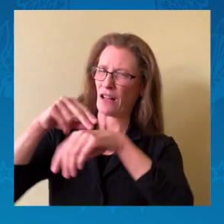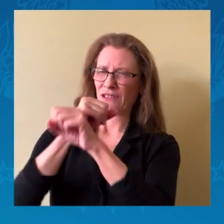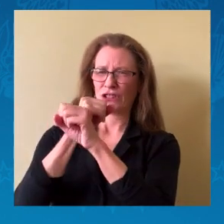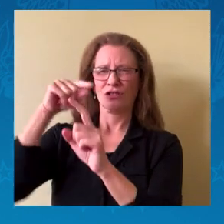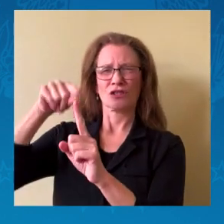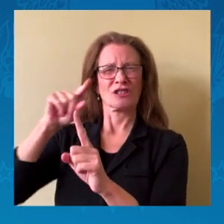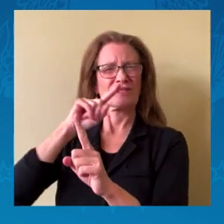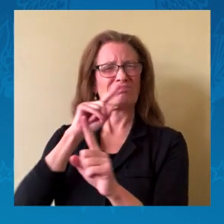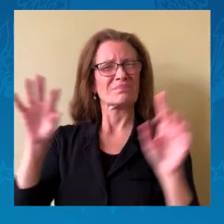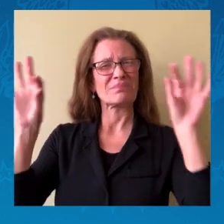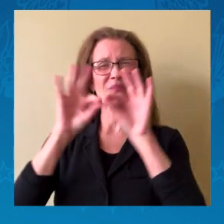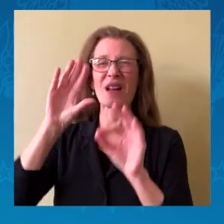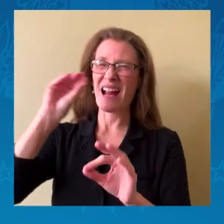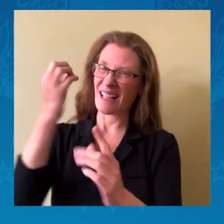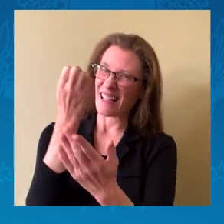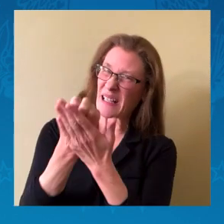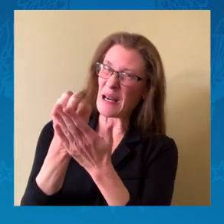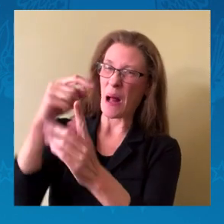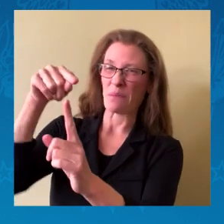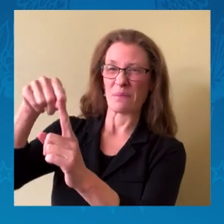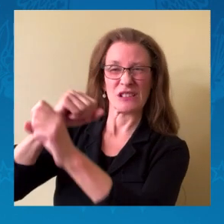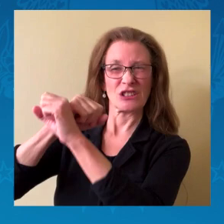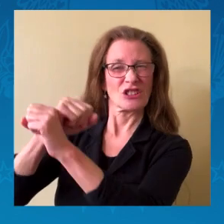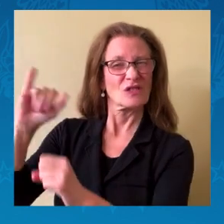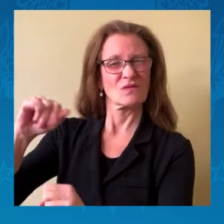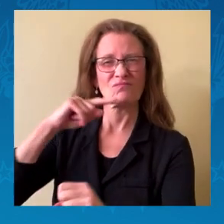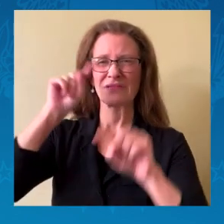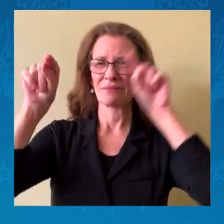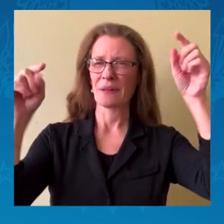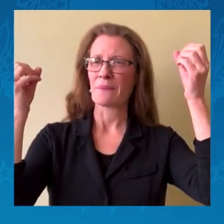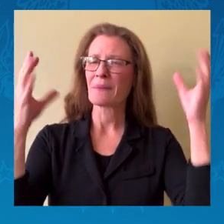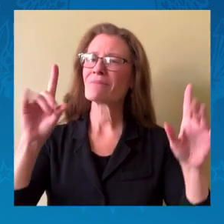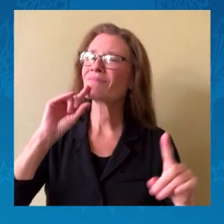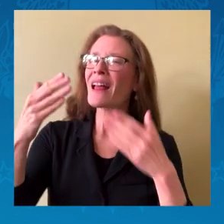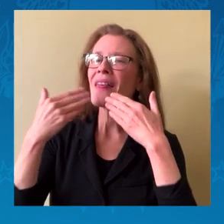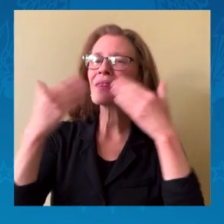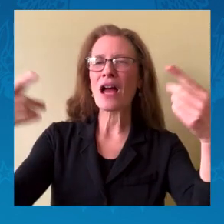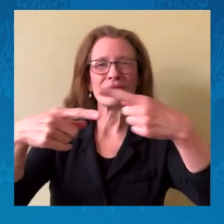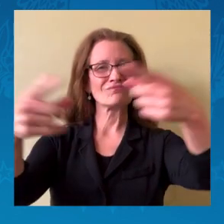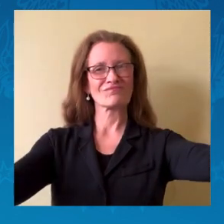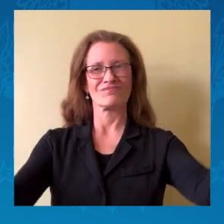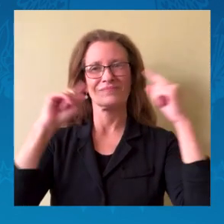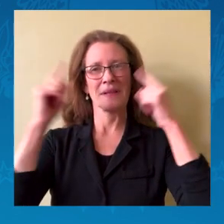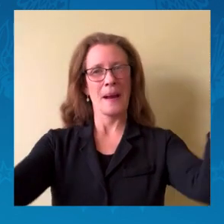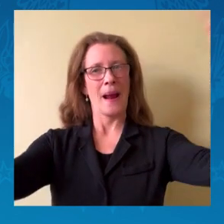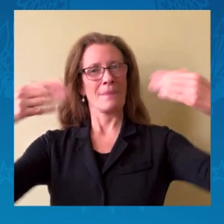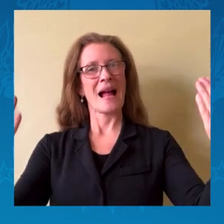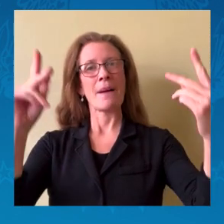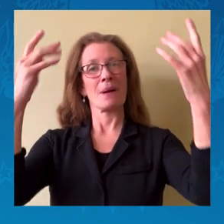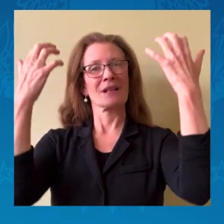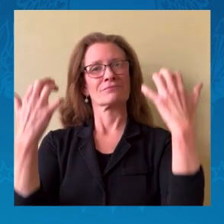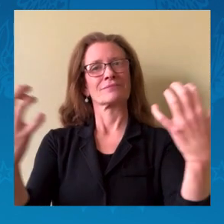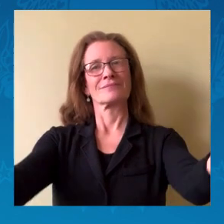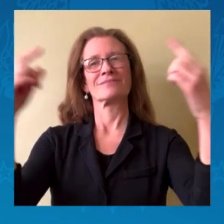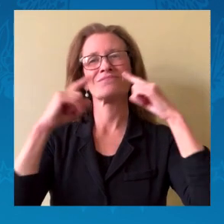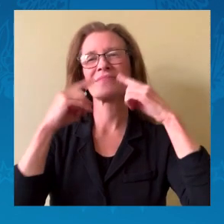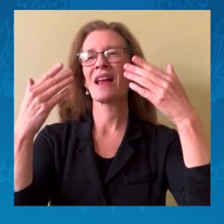I also want to extend my appreciation to all of you and to the members of the National Space Council present today and to members of Congress